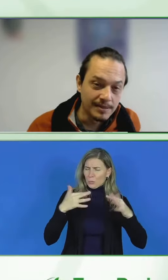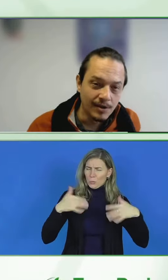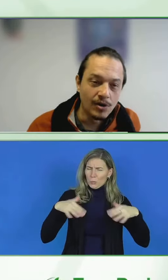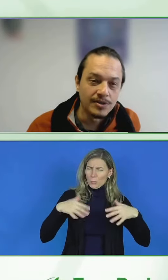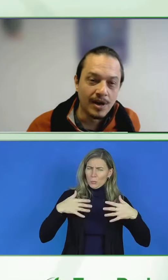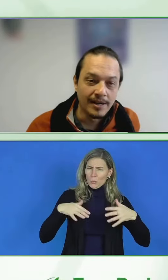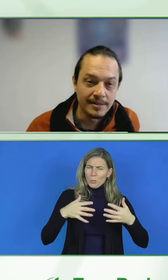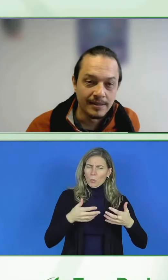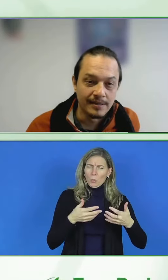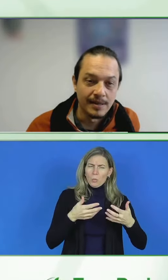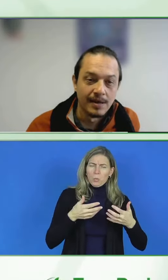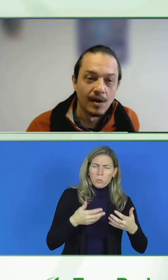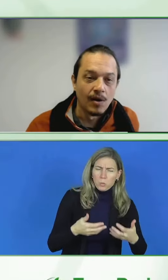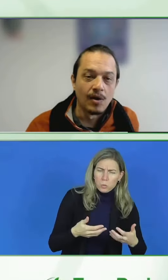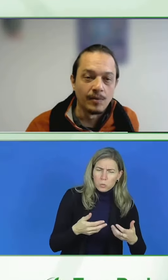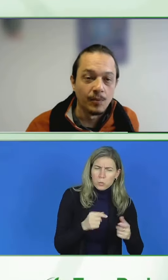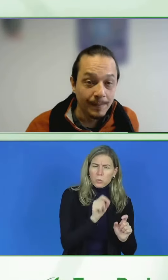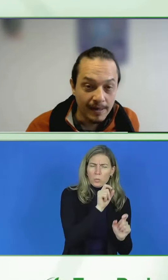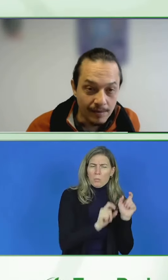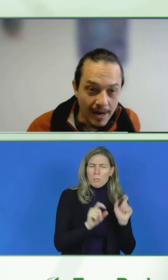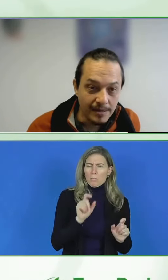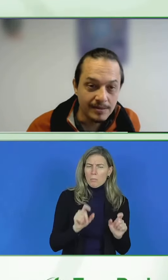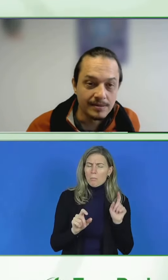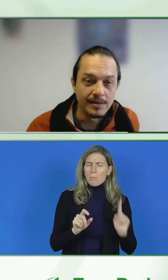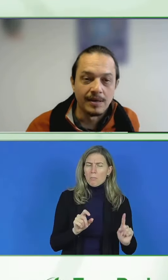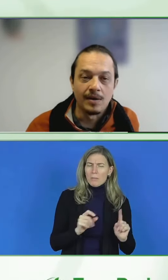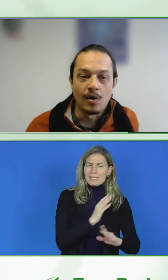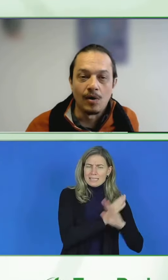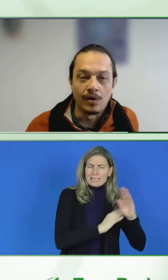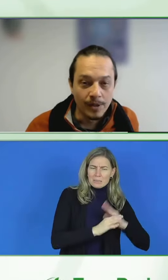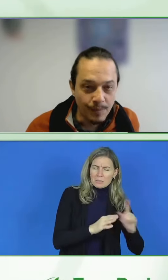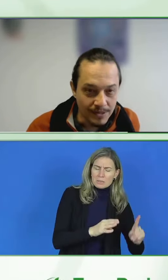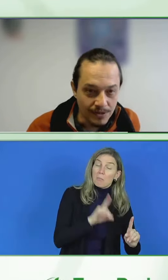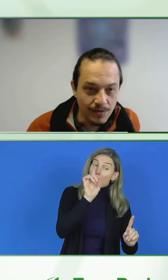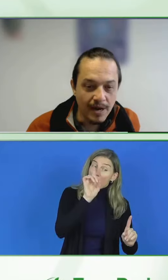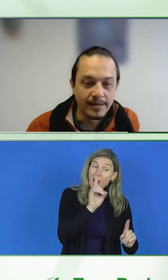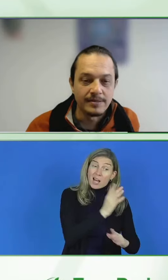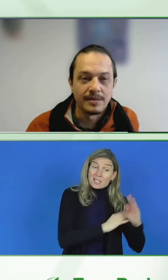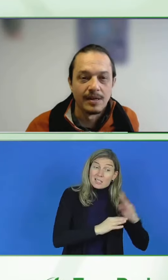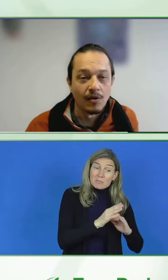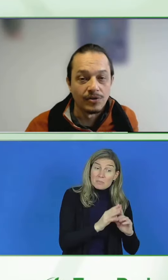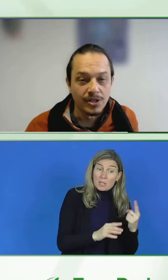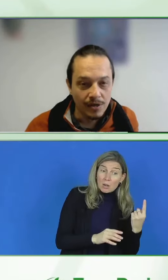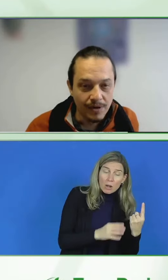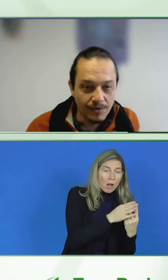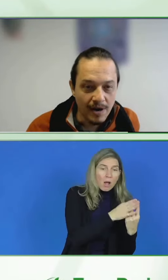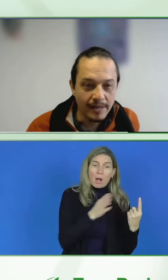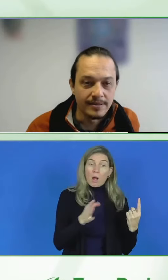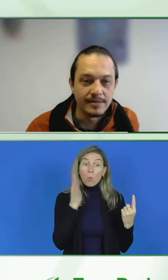It also has on women's rights, and other persons rights, and children's rights.